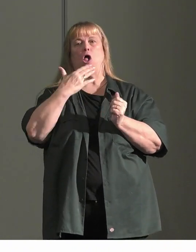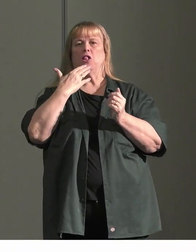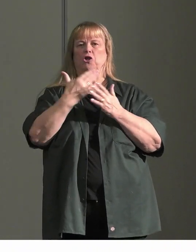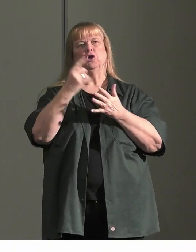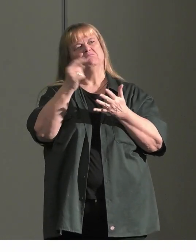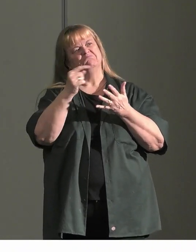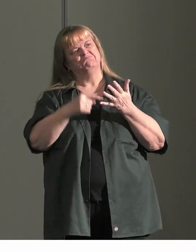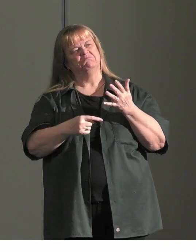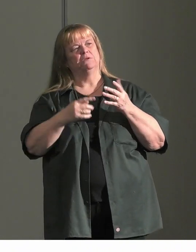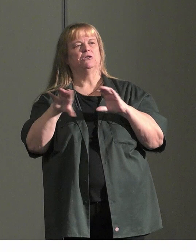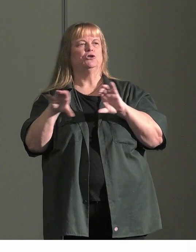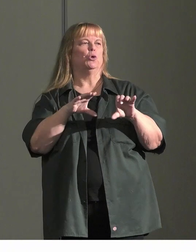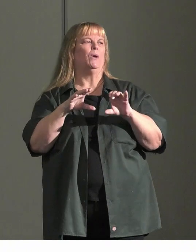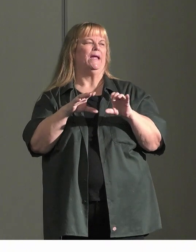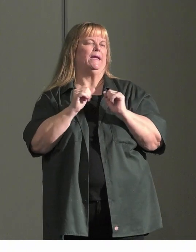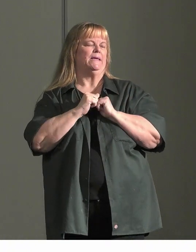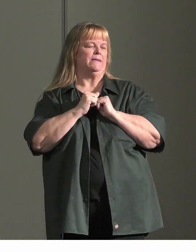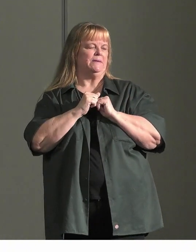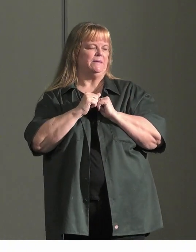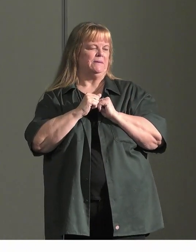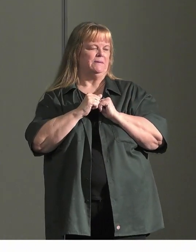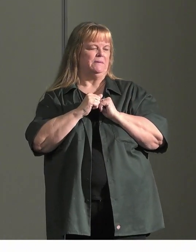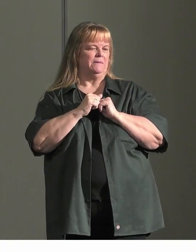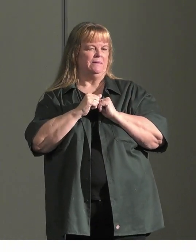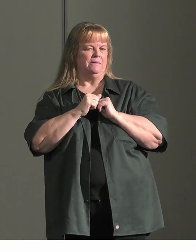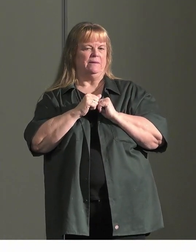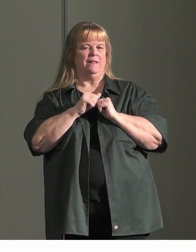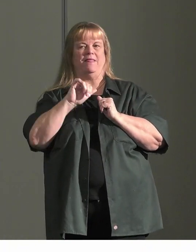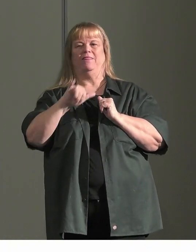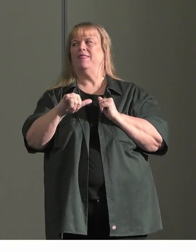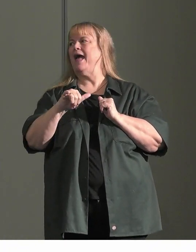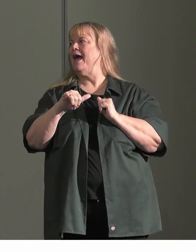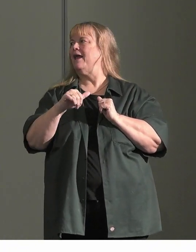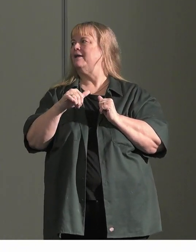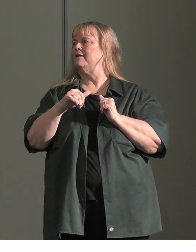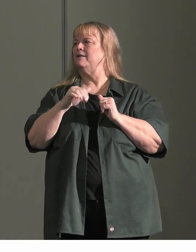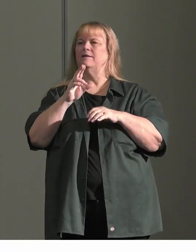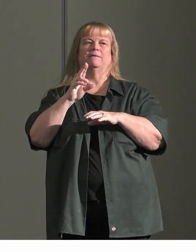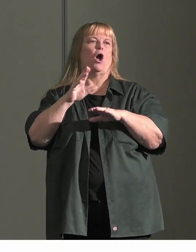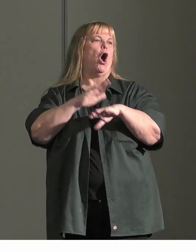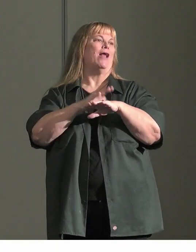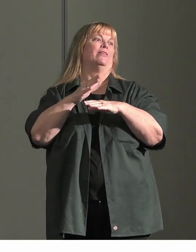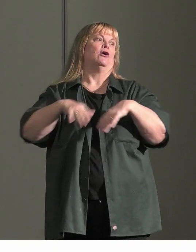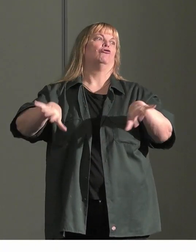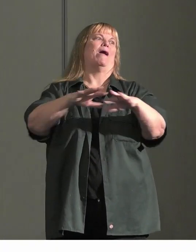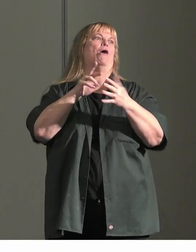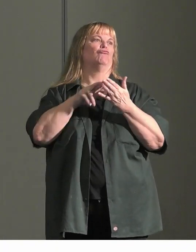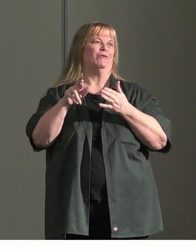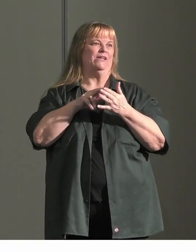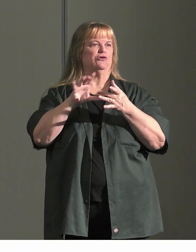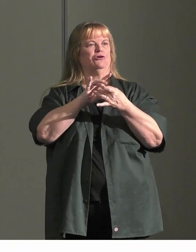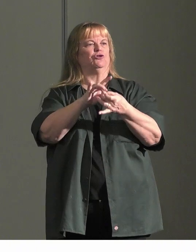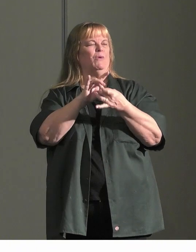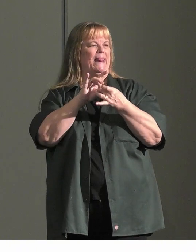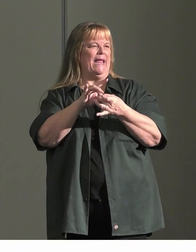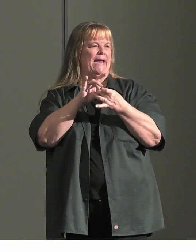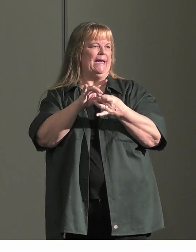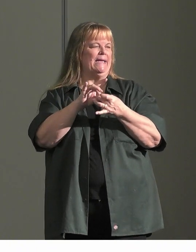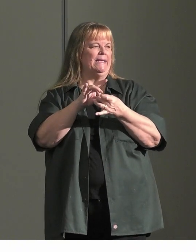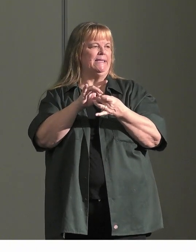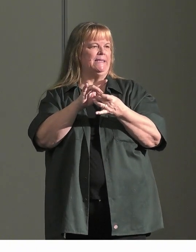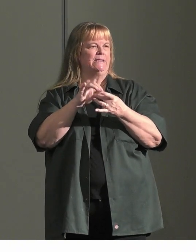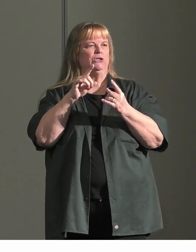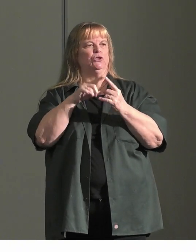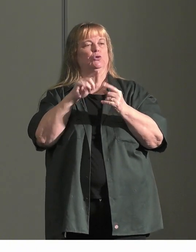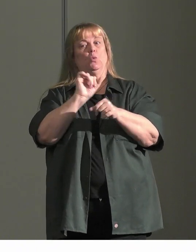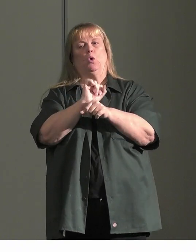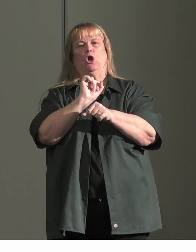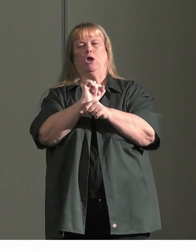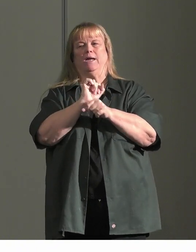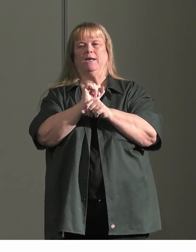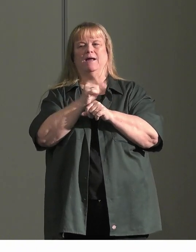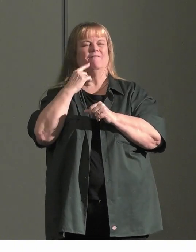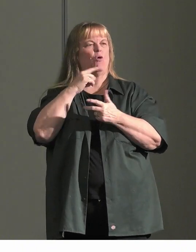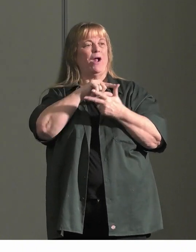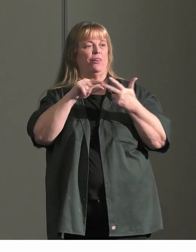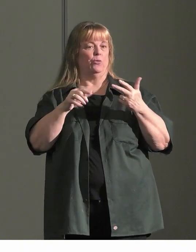things for doing this goer I'll law on-the-ground research related not work. 3 activities we had